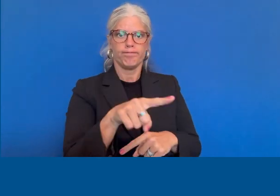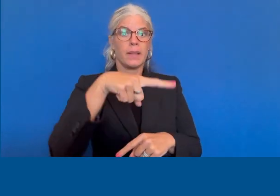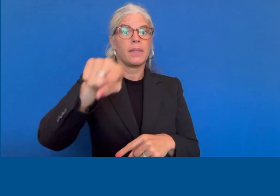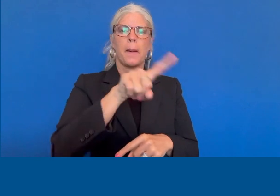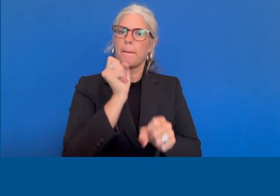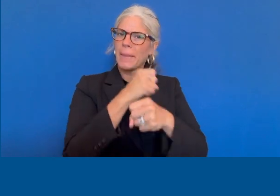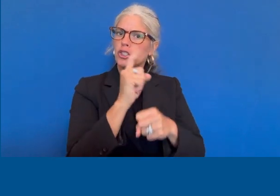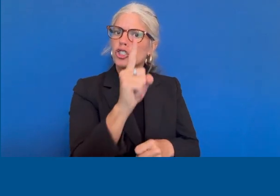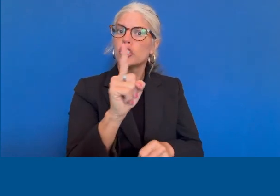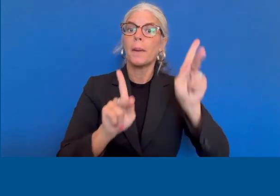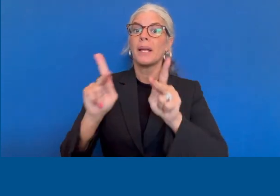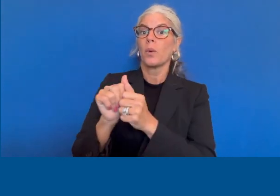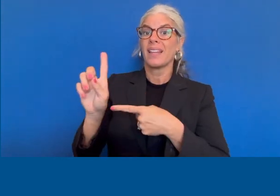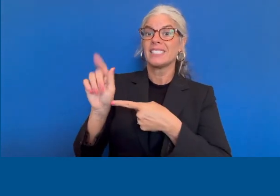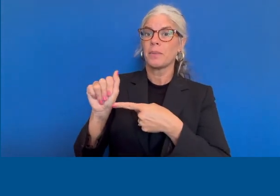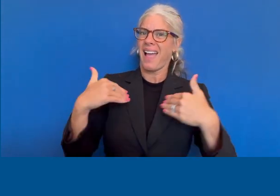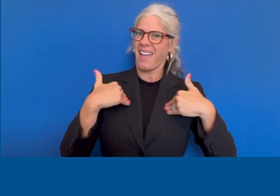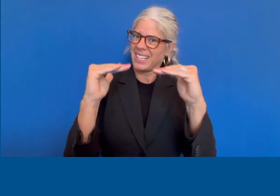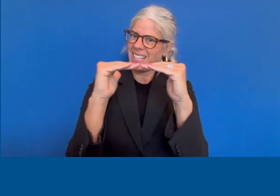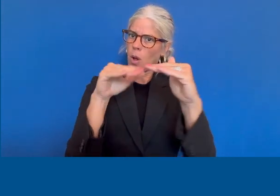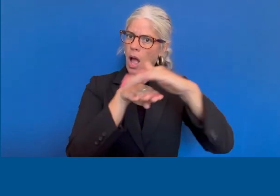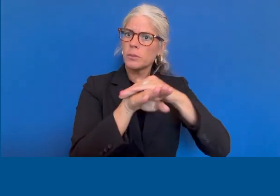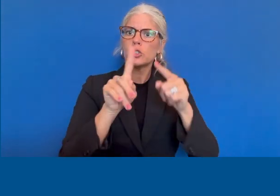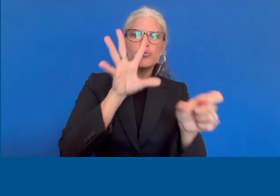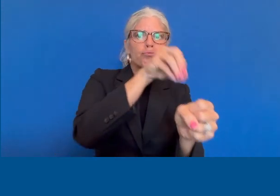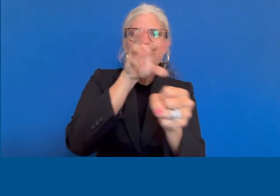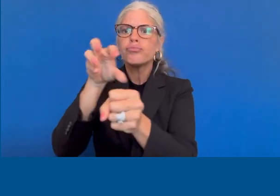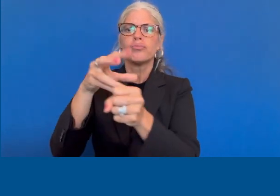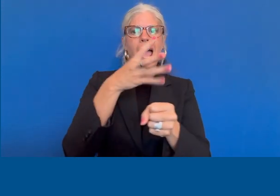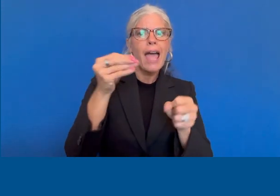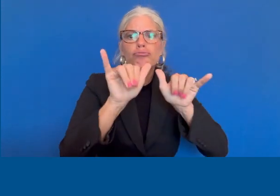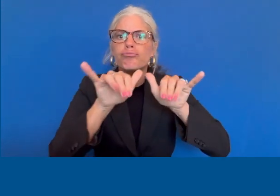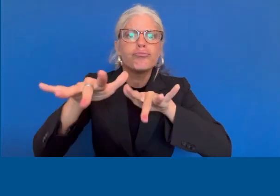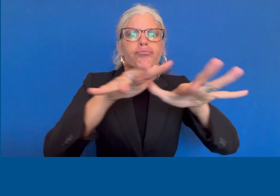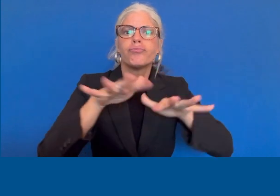have an equal opportunity to participate in and benefit from their programs and services.